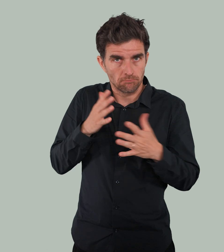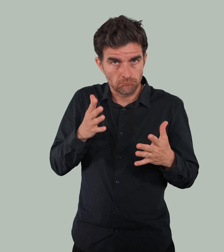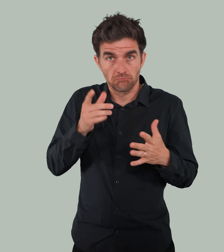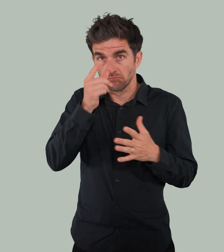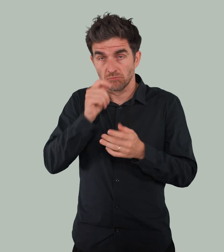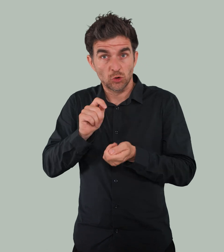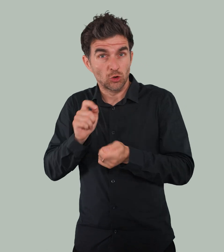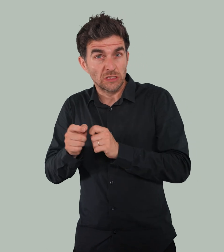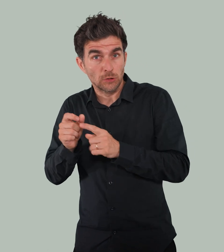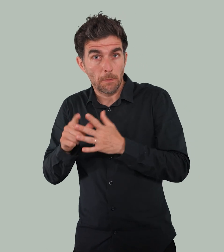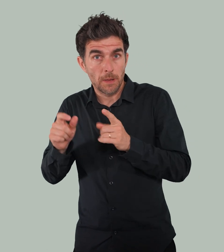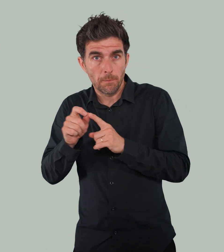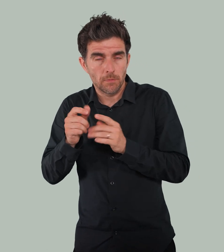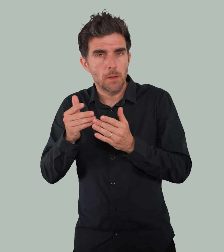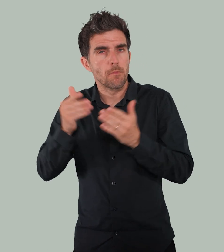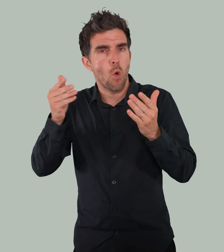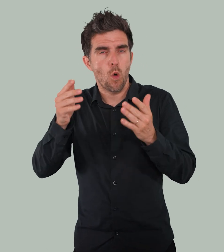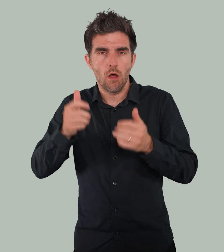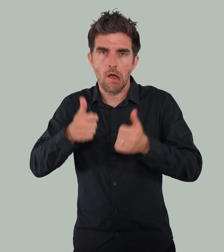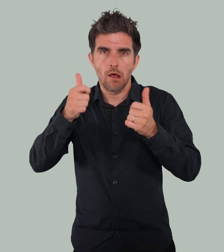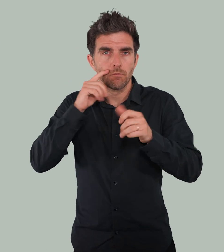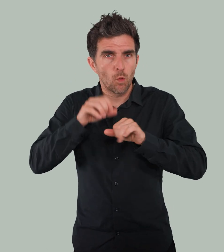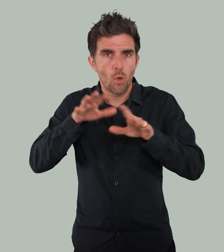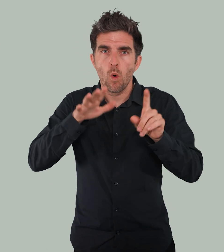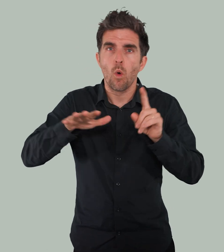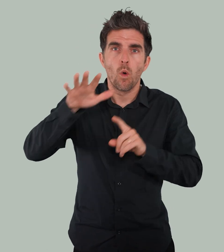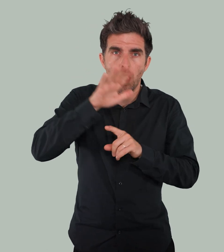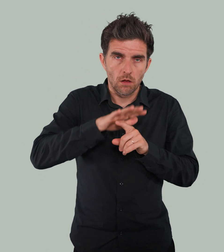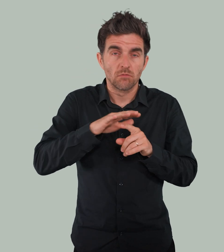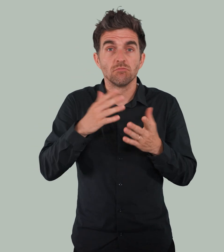They also indicate that changes to PIP can have wider effects,